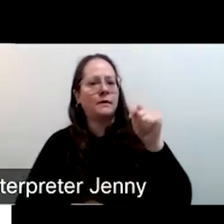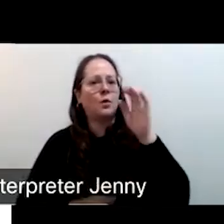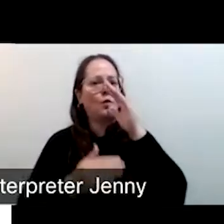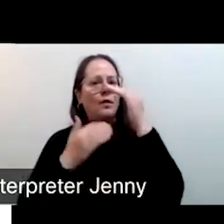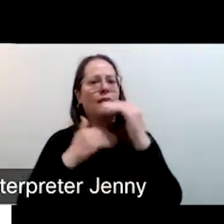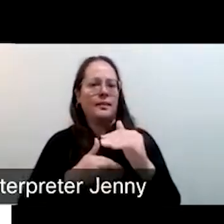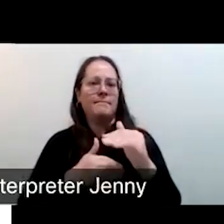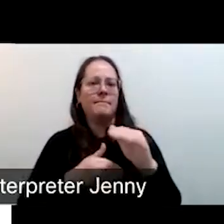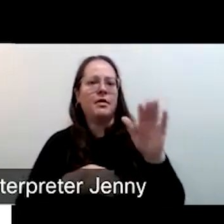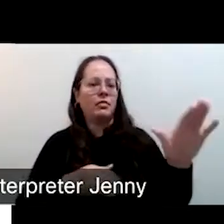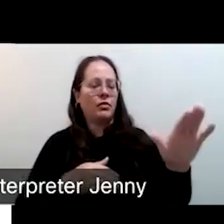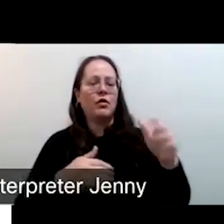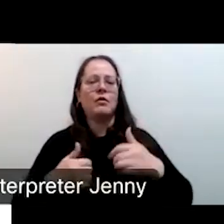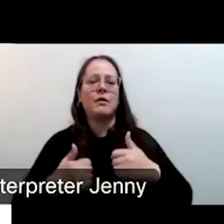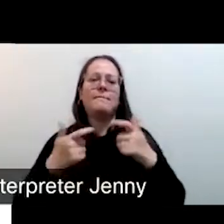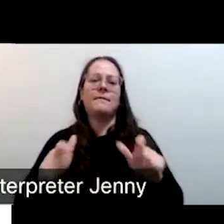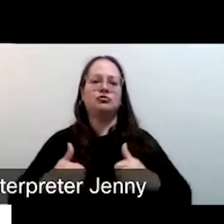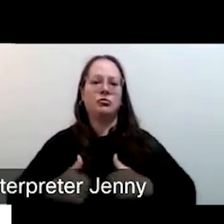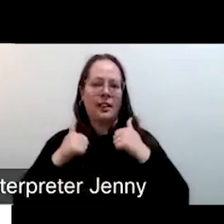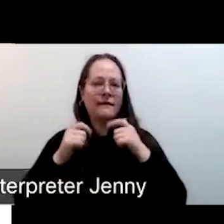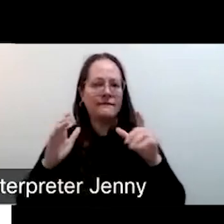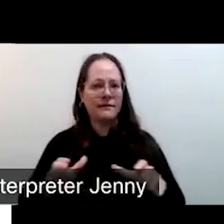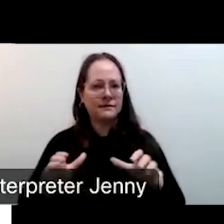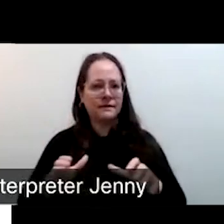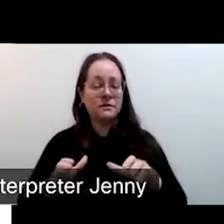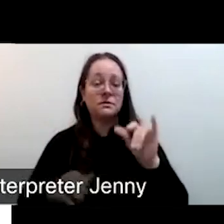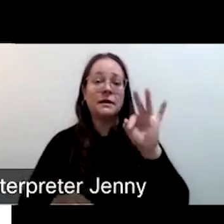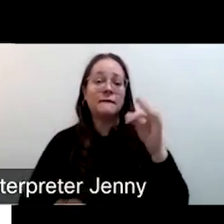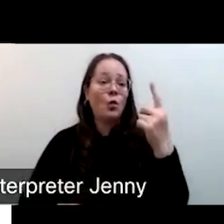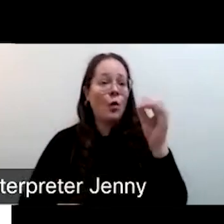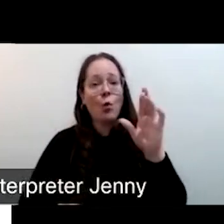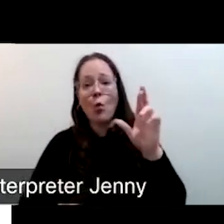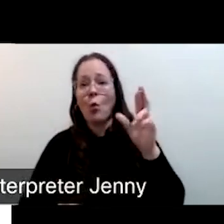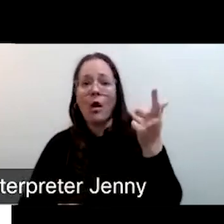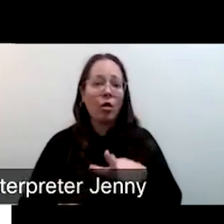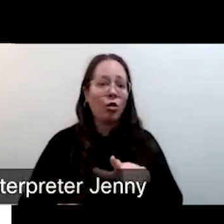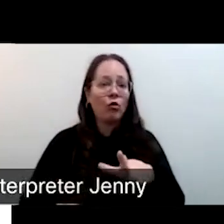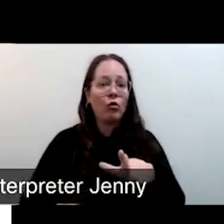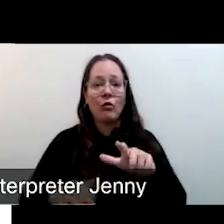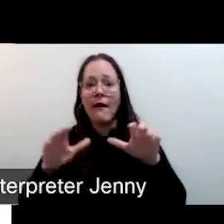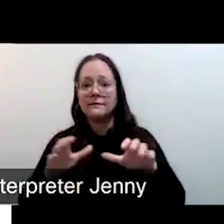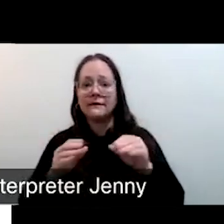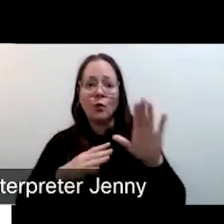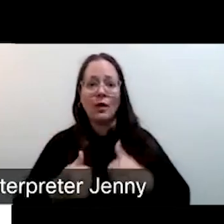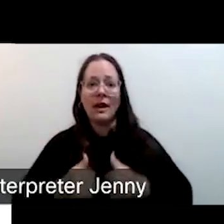life activities. If one or more of your major life activities are substantially limited, then you may be